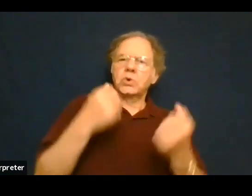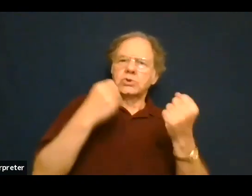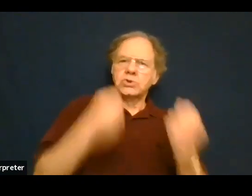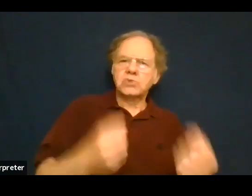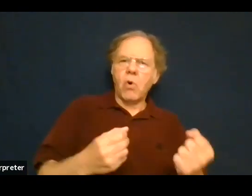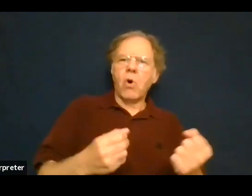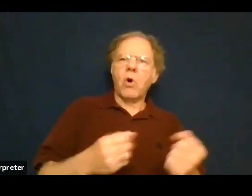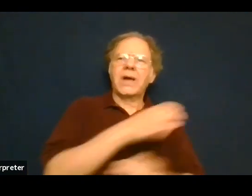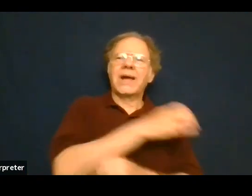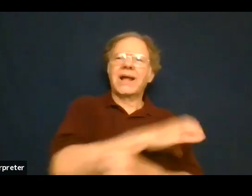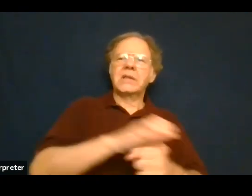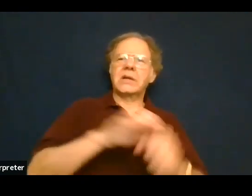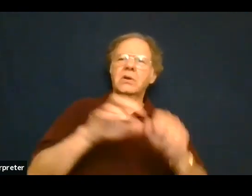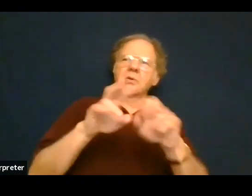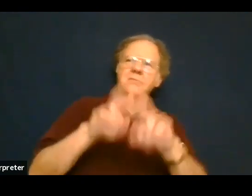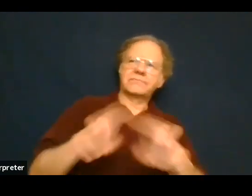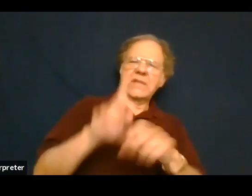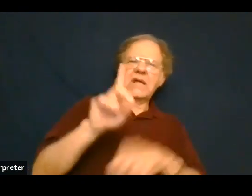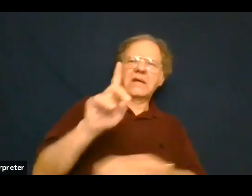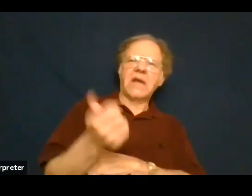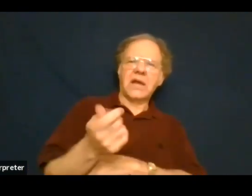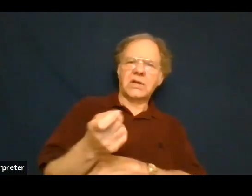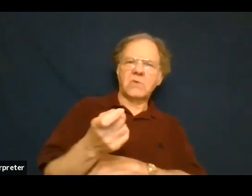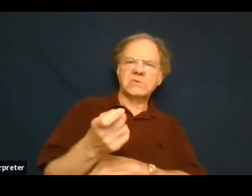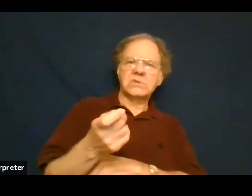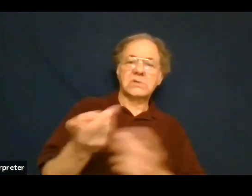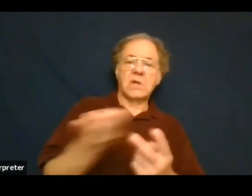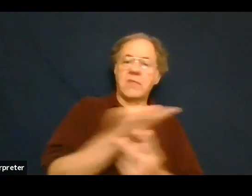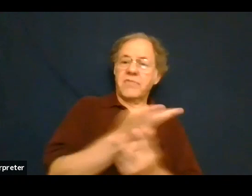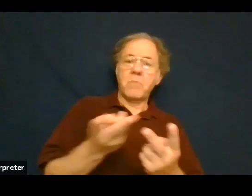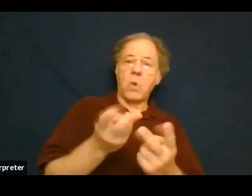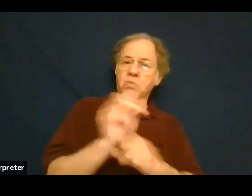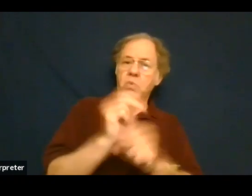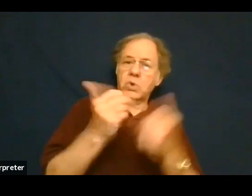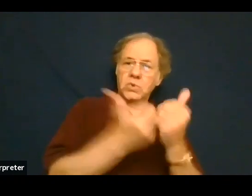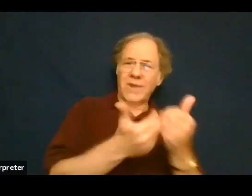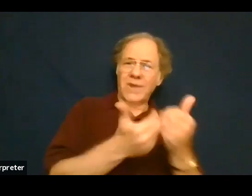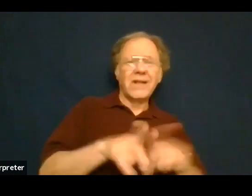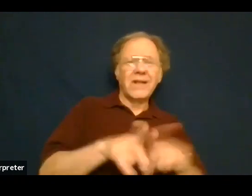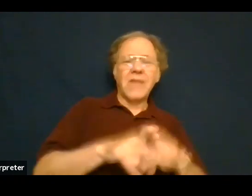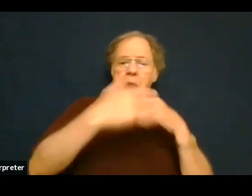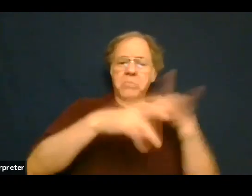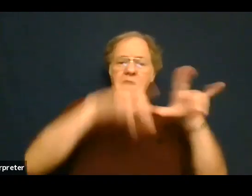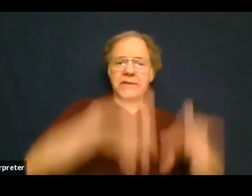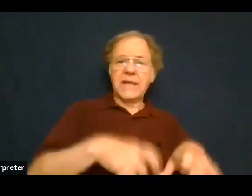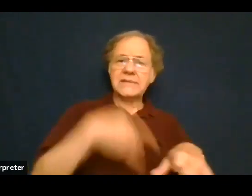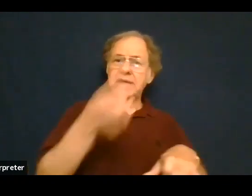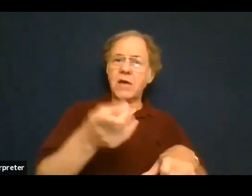The two go hand in hand. The same way as a blood test is not going to tell you necessarily you've got diabetes or not.